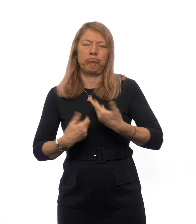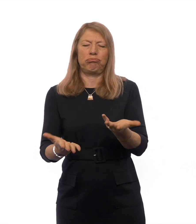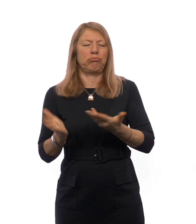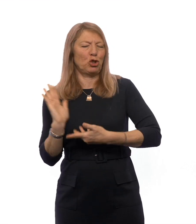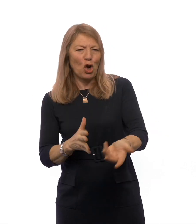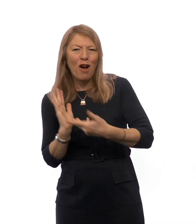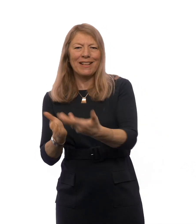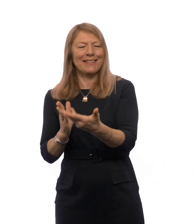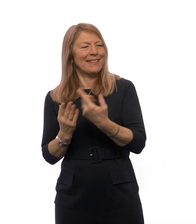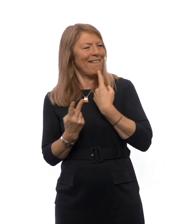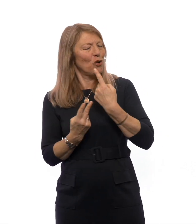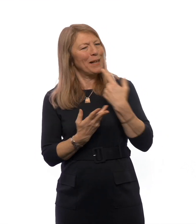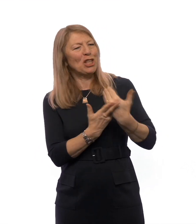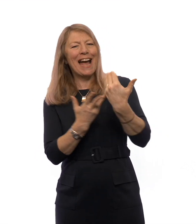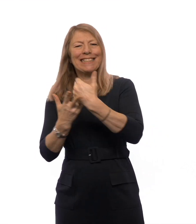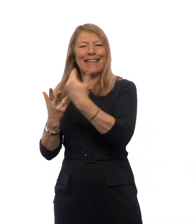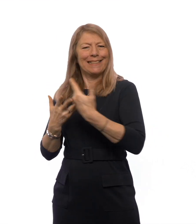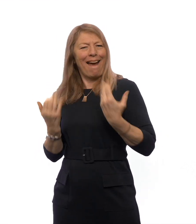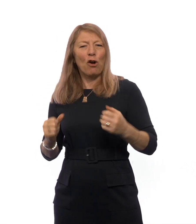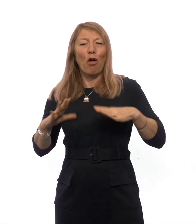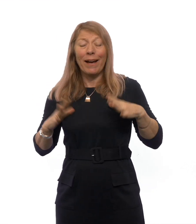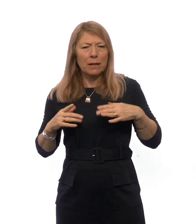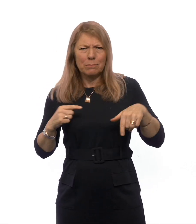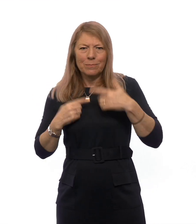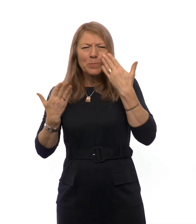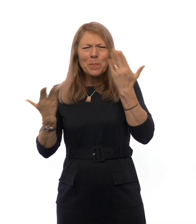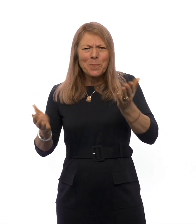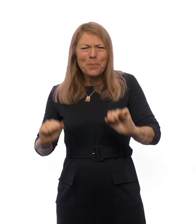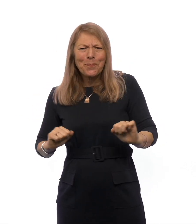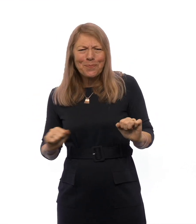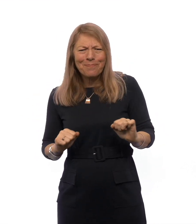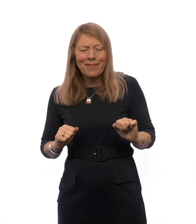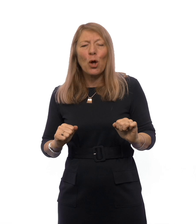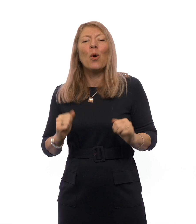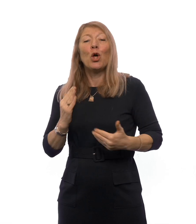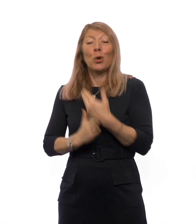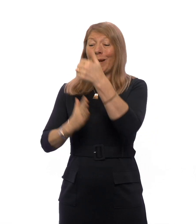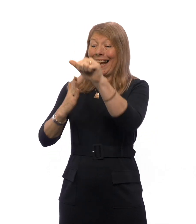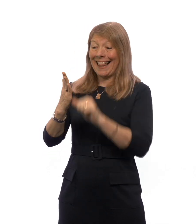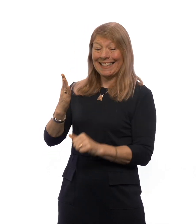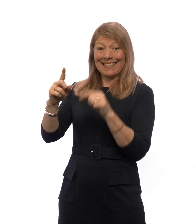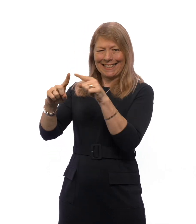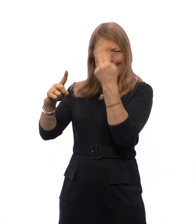How prescribed organisations will interpret reasonable steps with regard to complying with the duties set out in the Bill and the precise